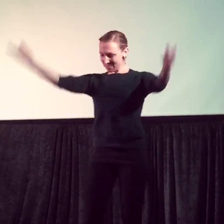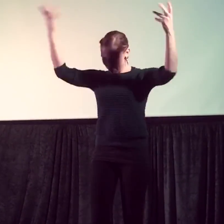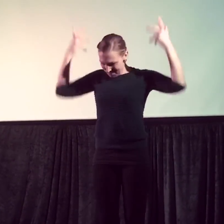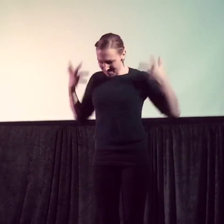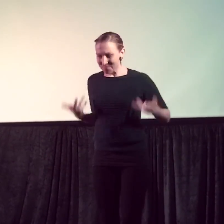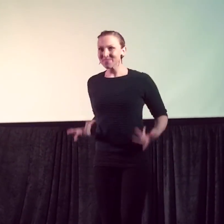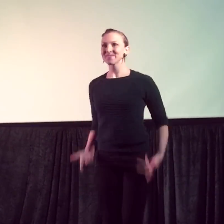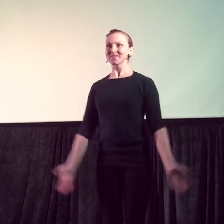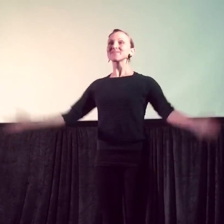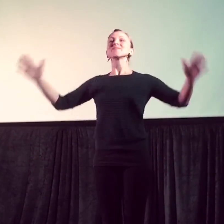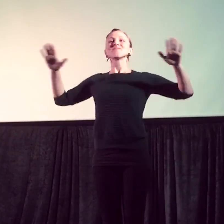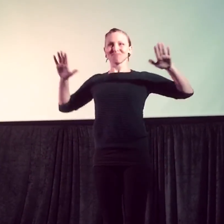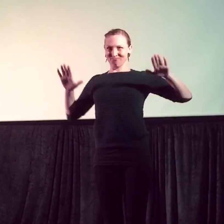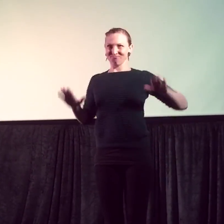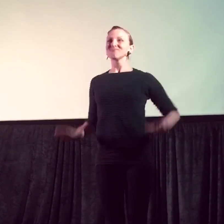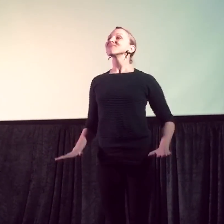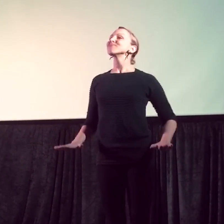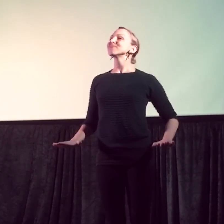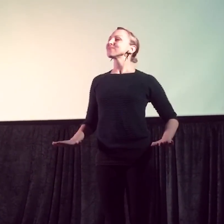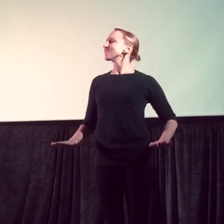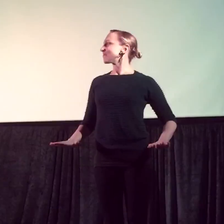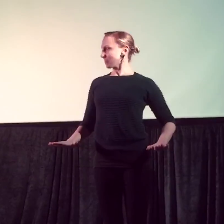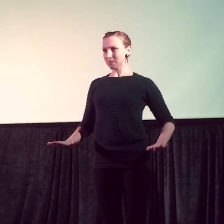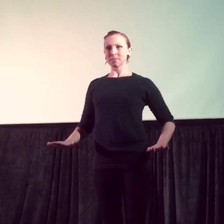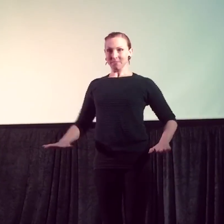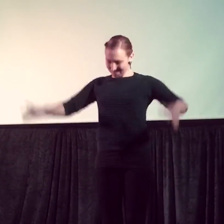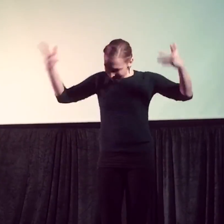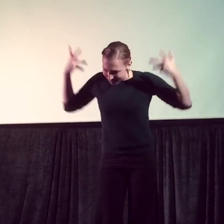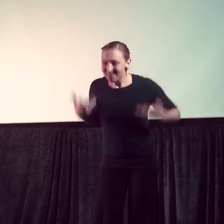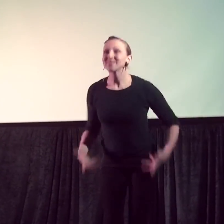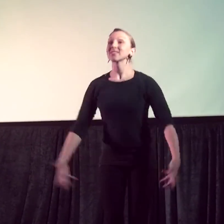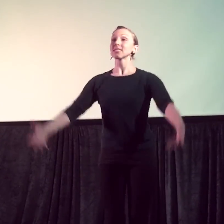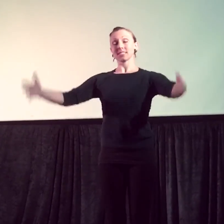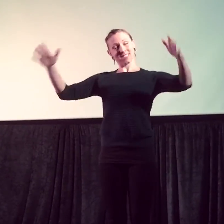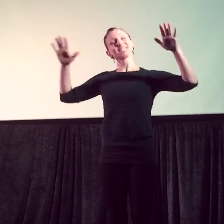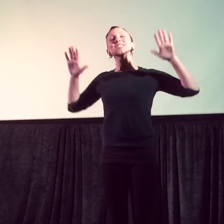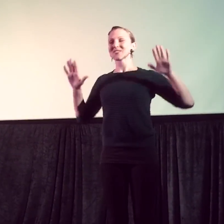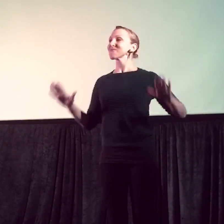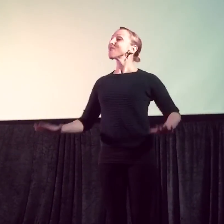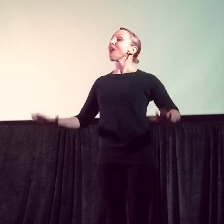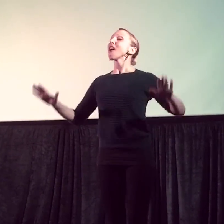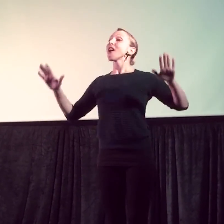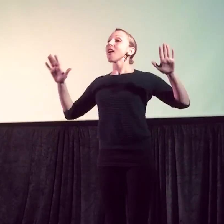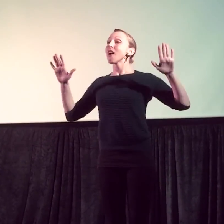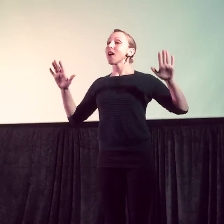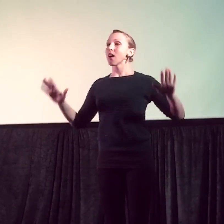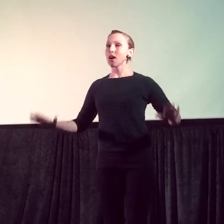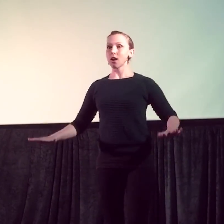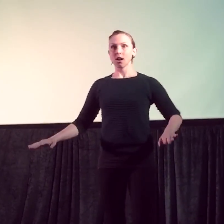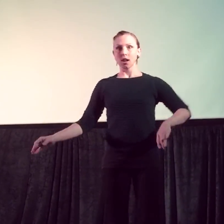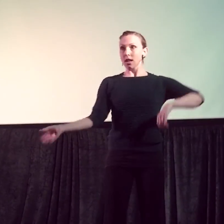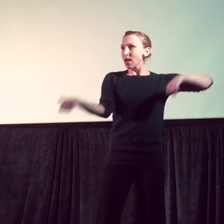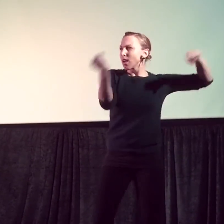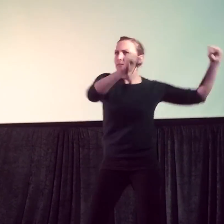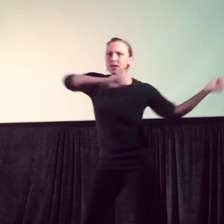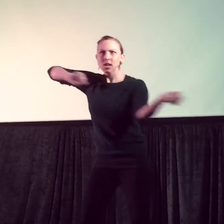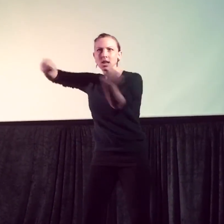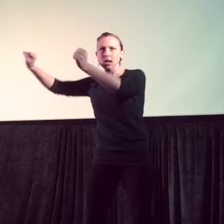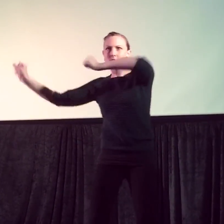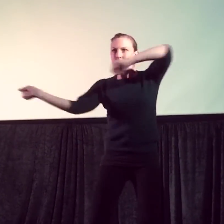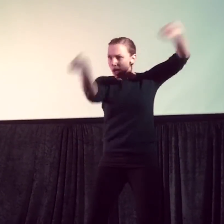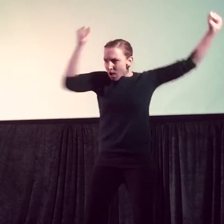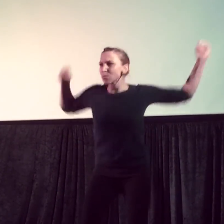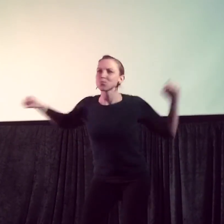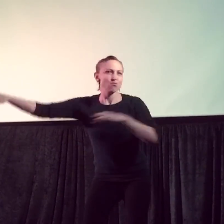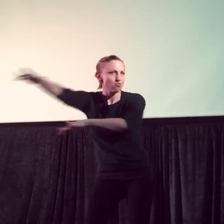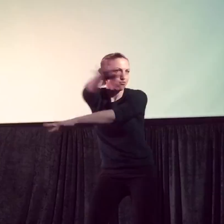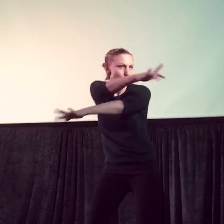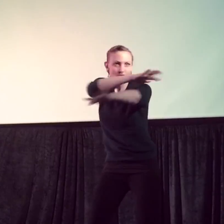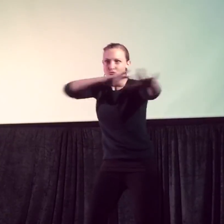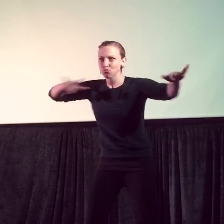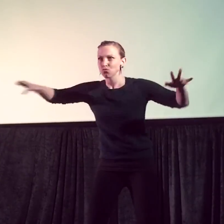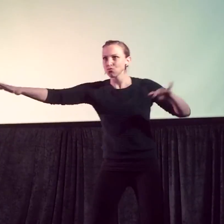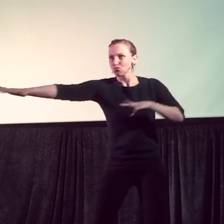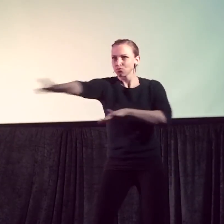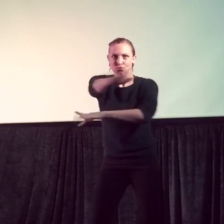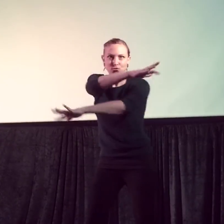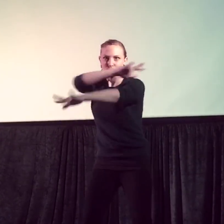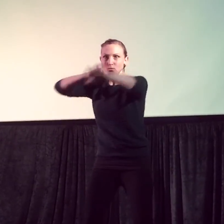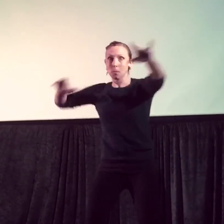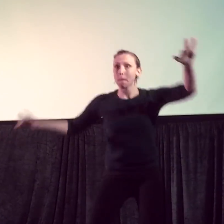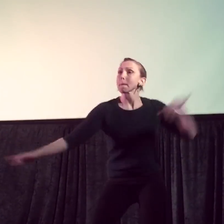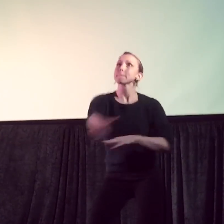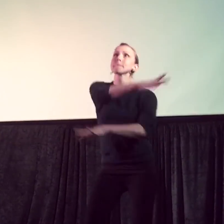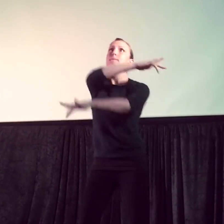Here I stand and here I stay. Let the storm rage on.